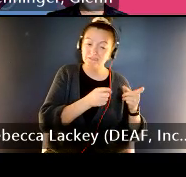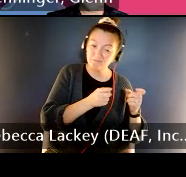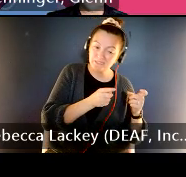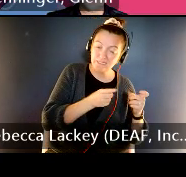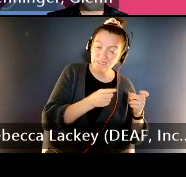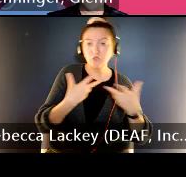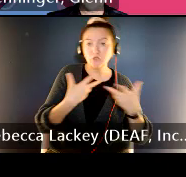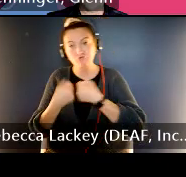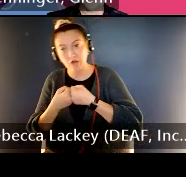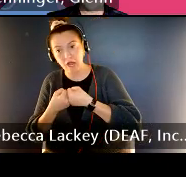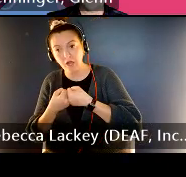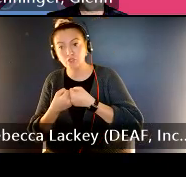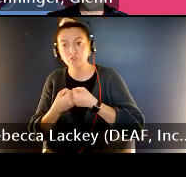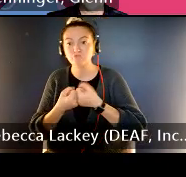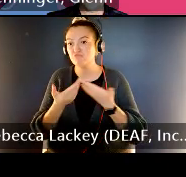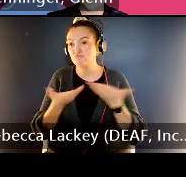things such as that.